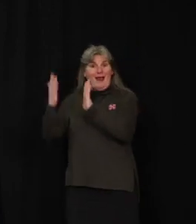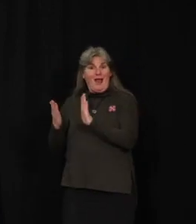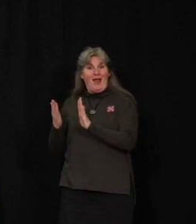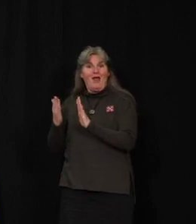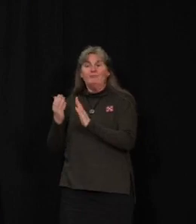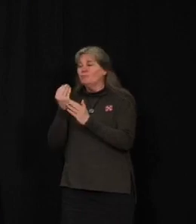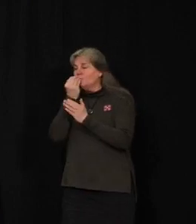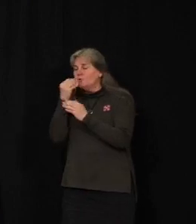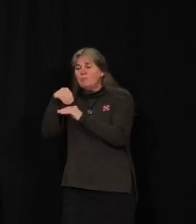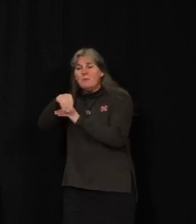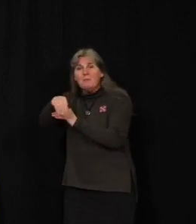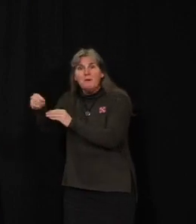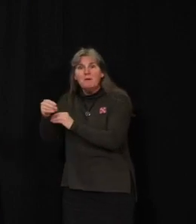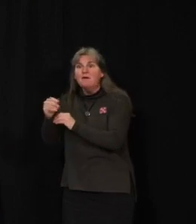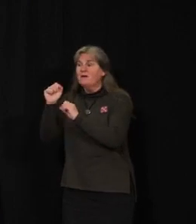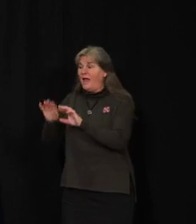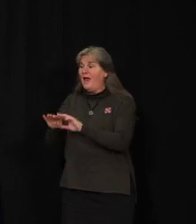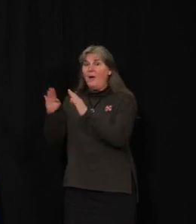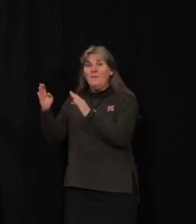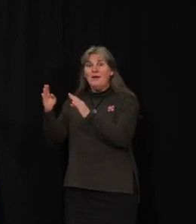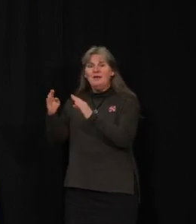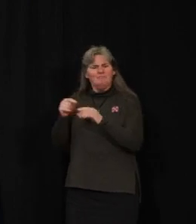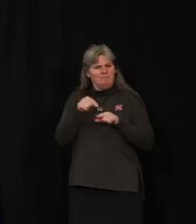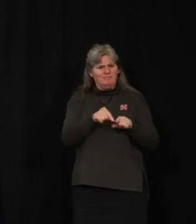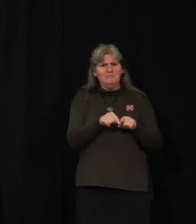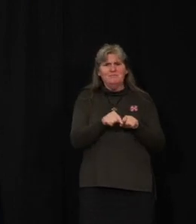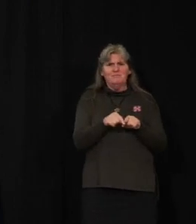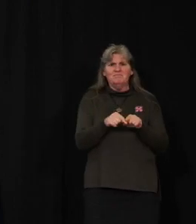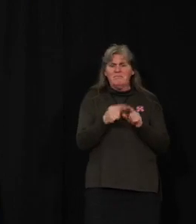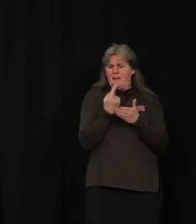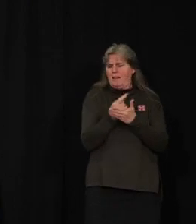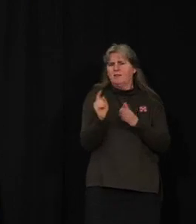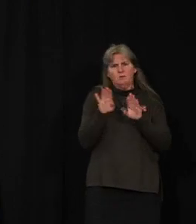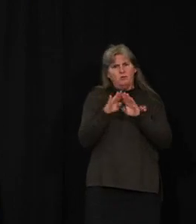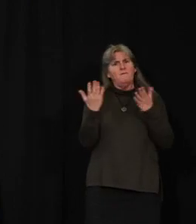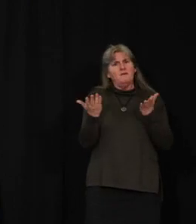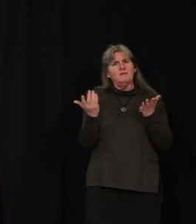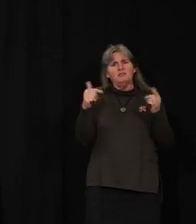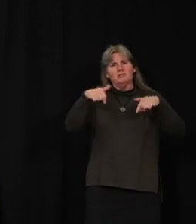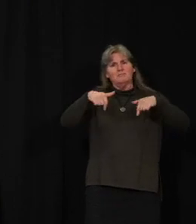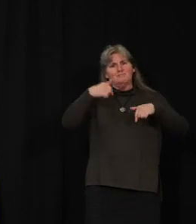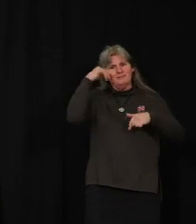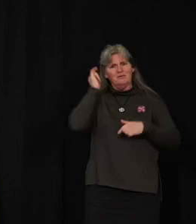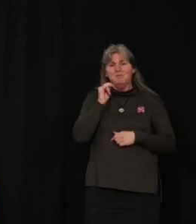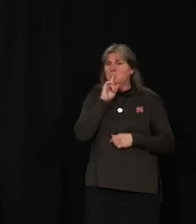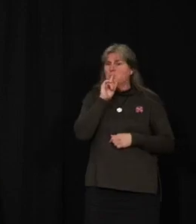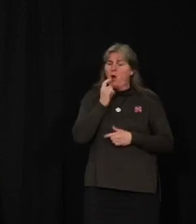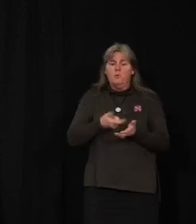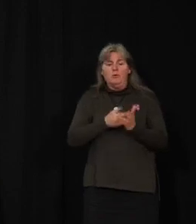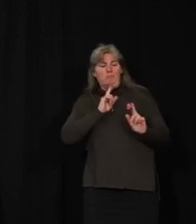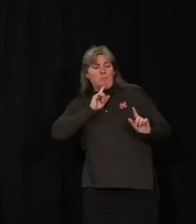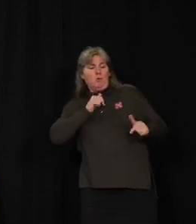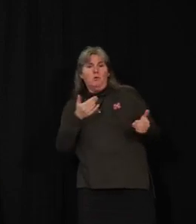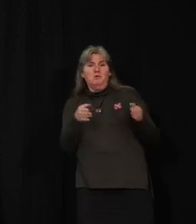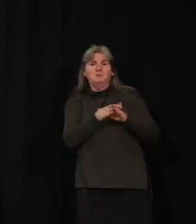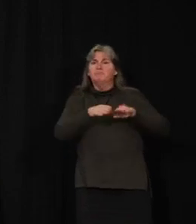many of hours opened last week. And they were never required to close. So my point here is that Yukon s